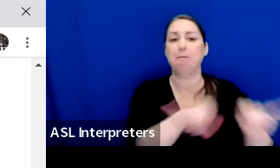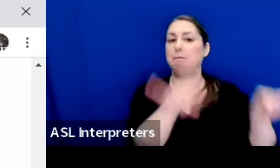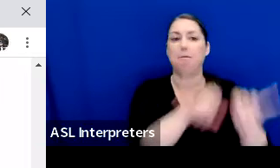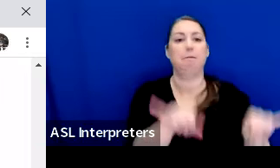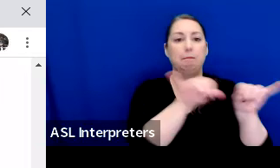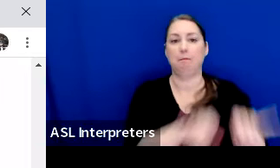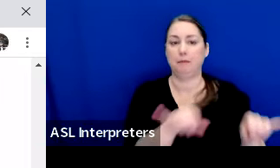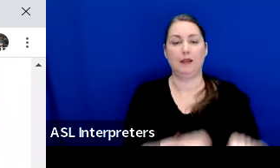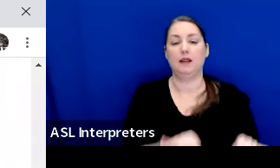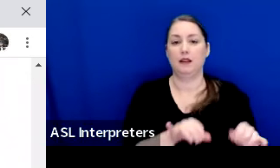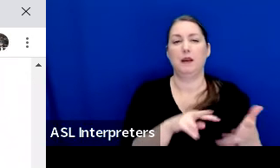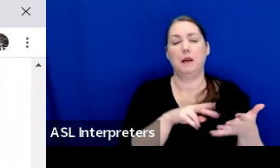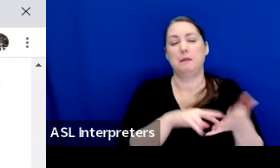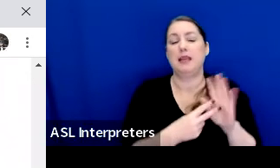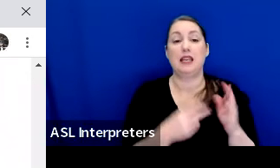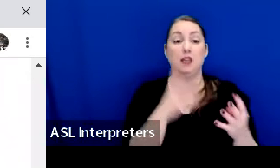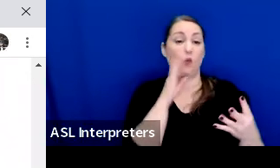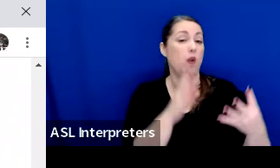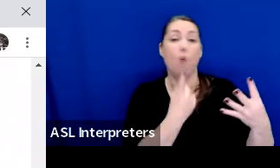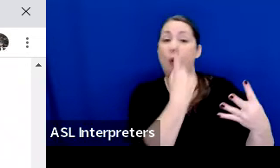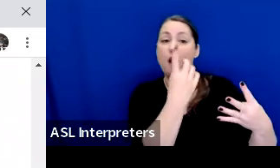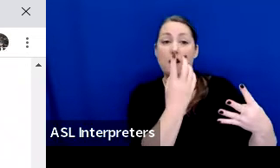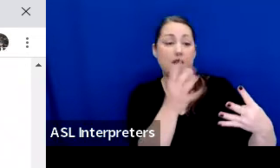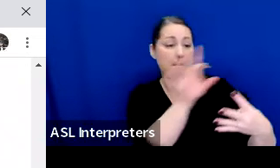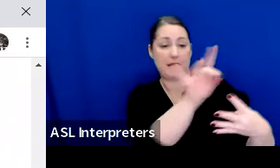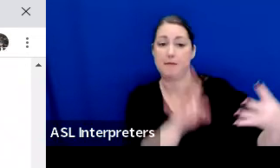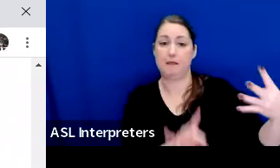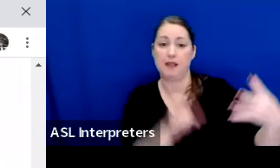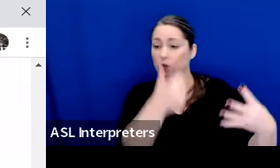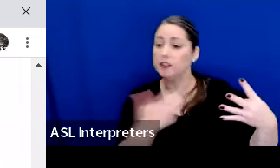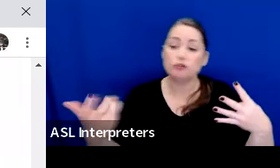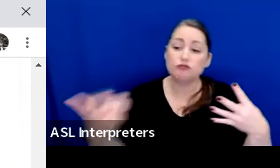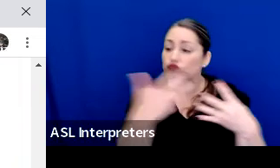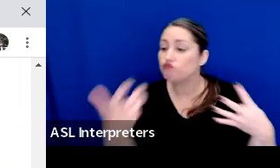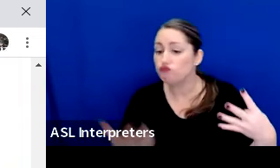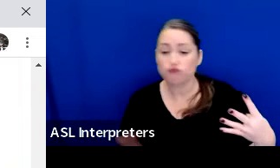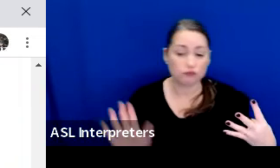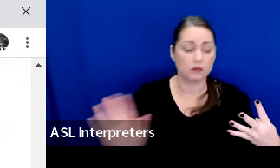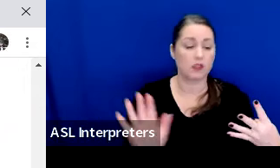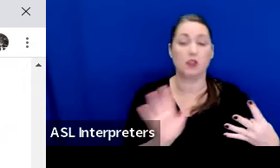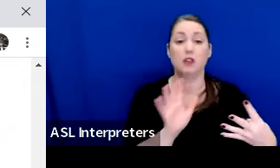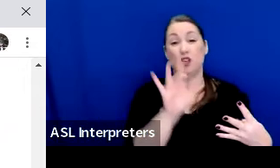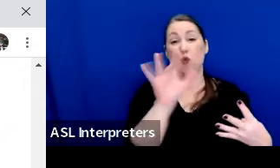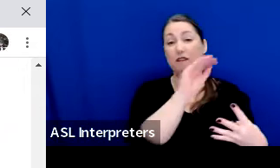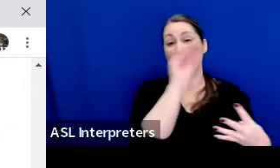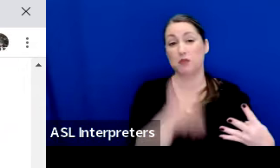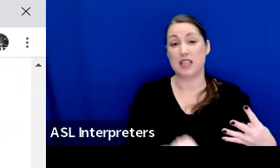And not only that, you'll see this X to the end, even the acts. So what this is telling you is that